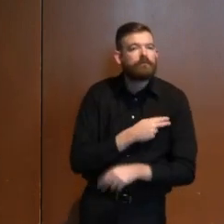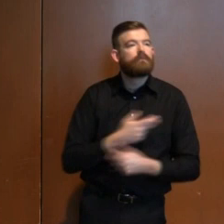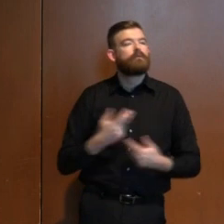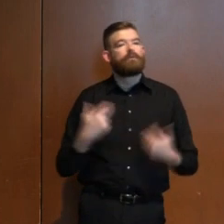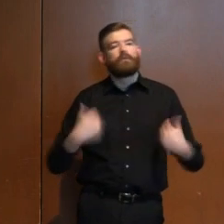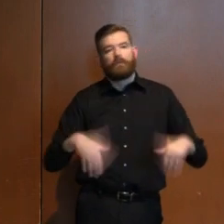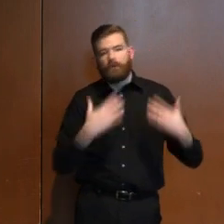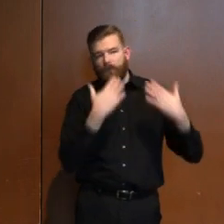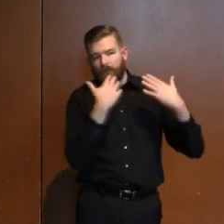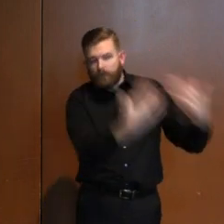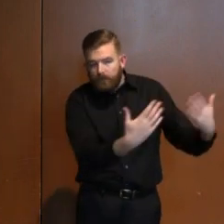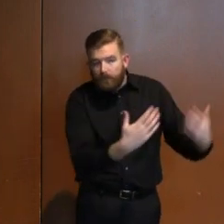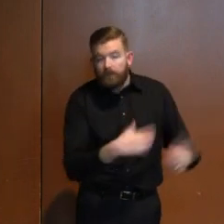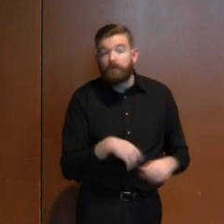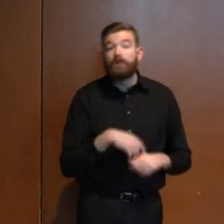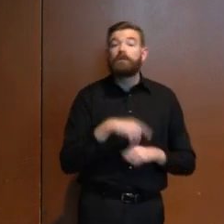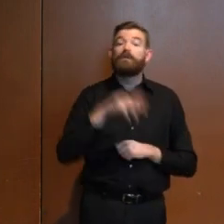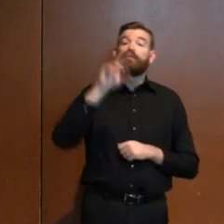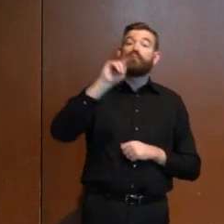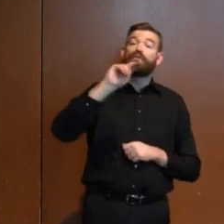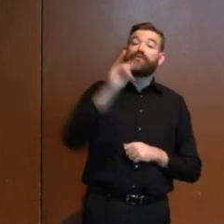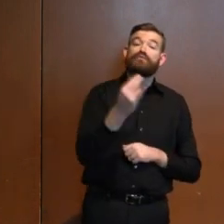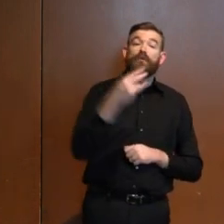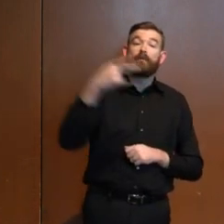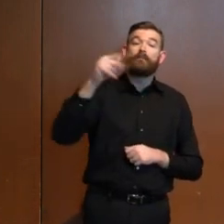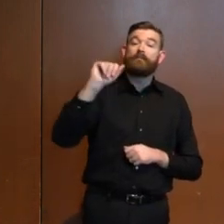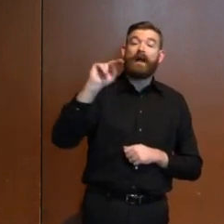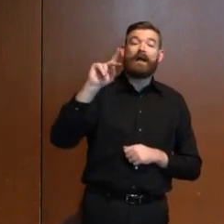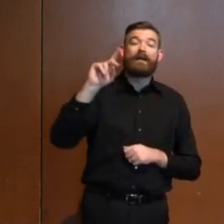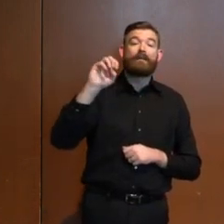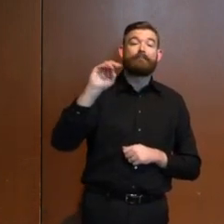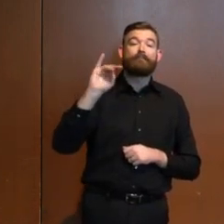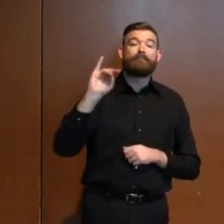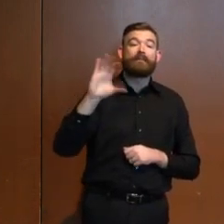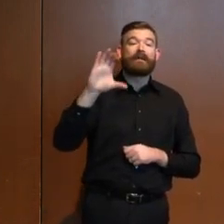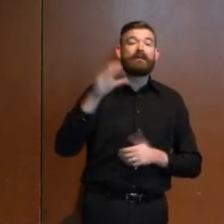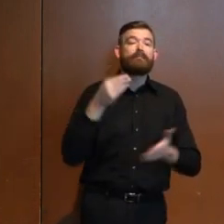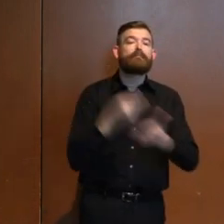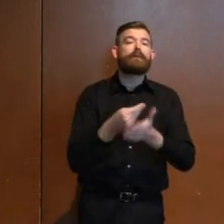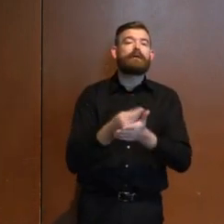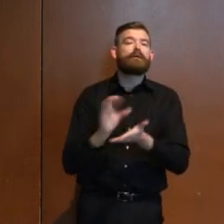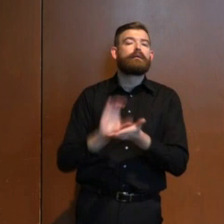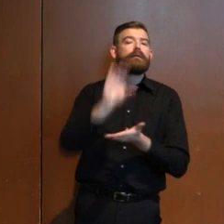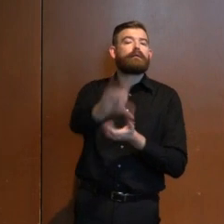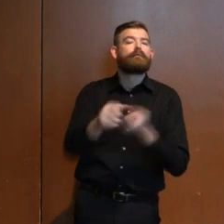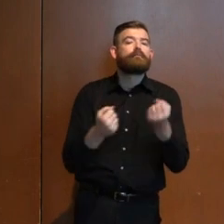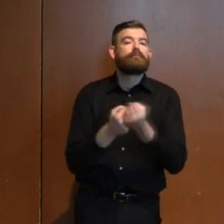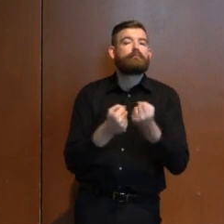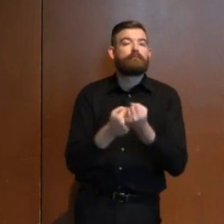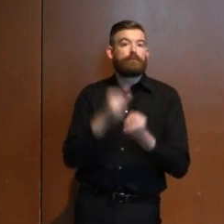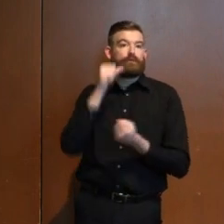MEDICAL EQUIPMENT AT THESE NEW FIELD HOSPITALS, I WANT TO REMIND FOLKS THAT THE NEW